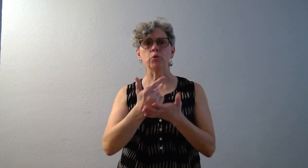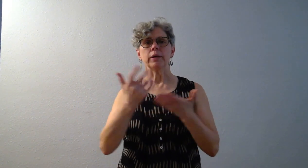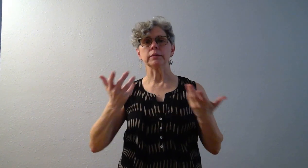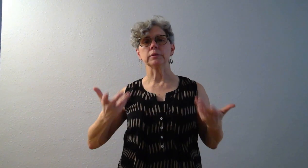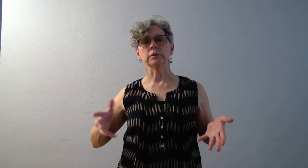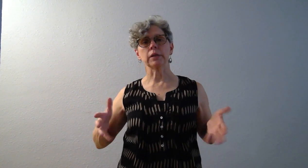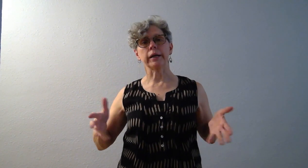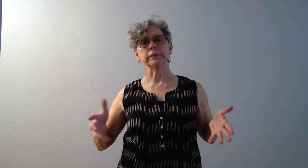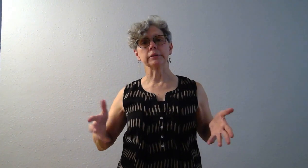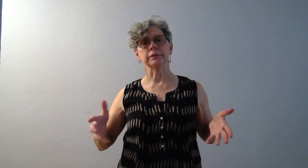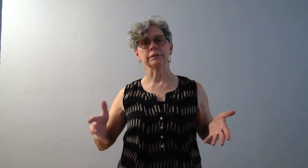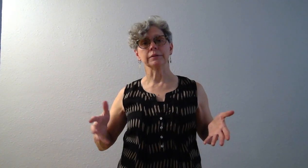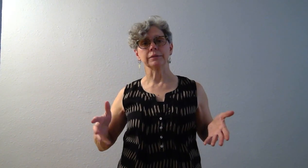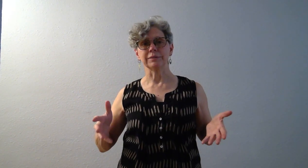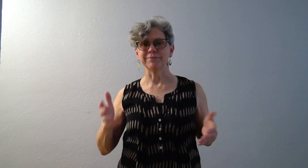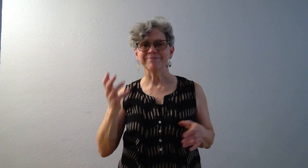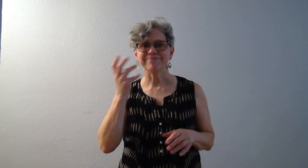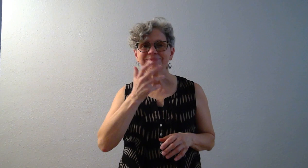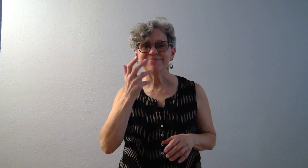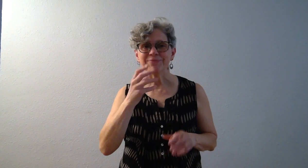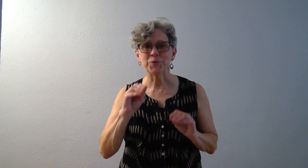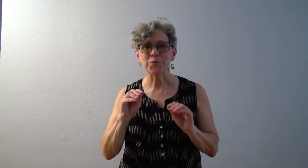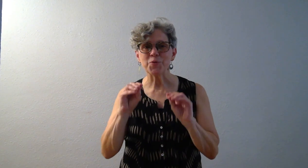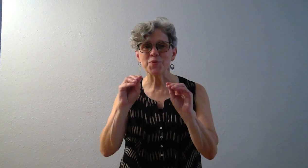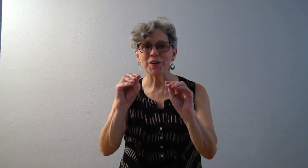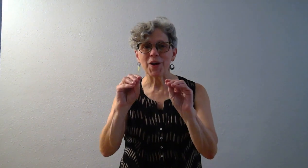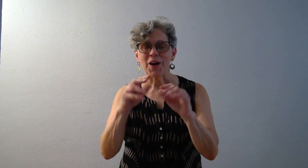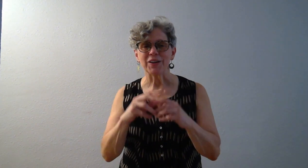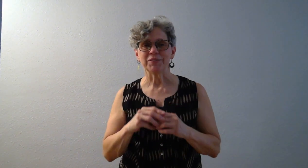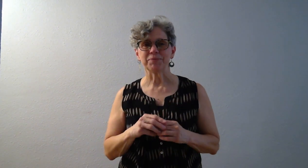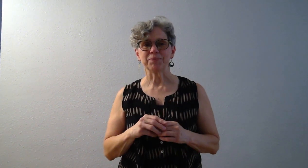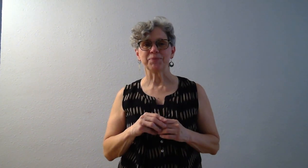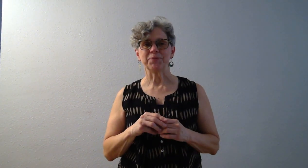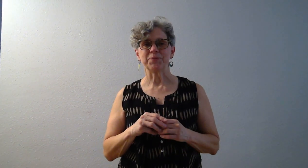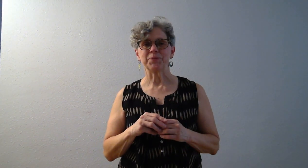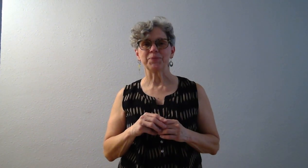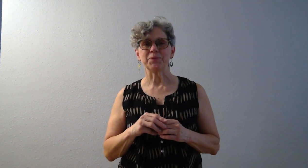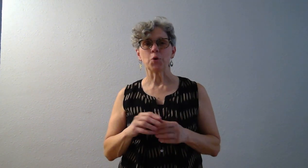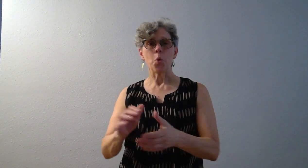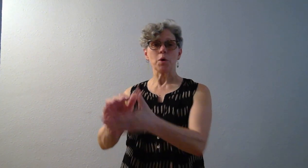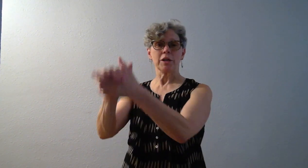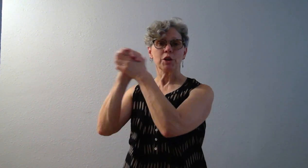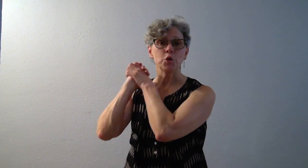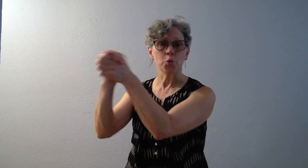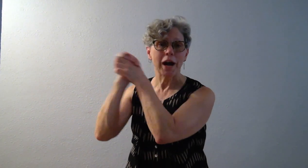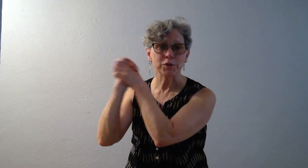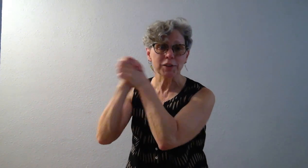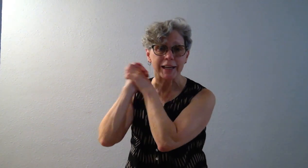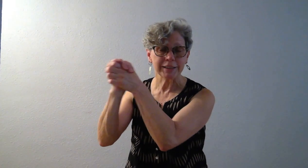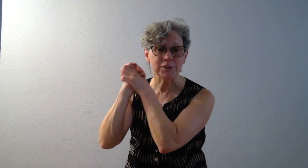But now your 8th grade year is complete. And you are moving on.